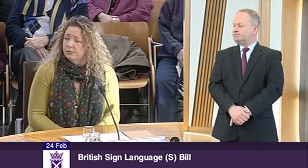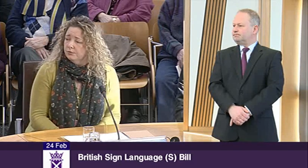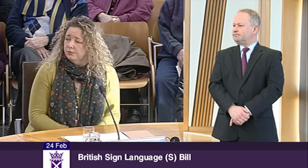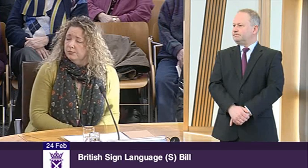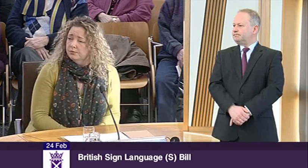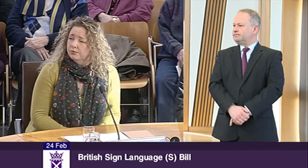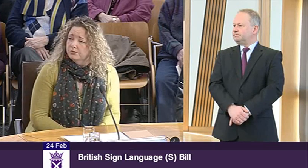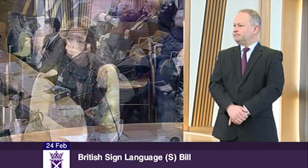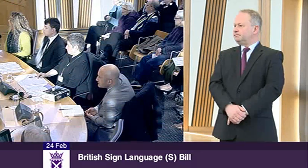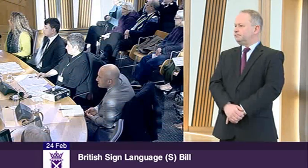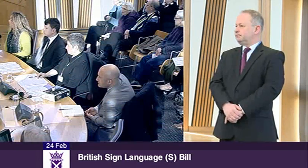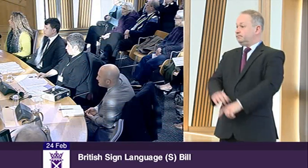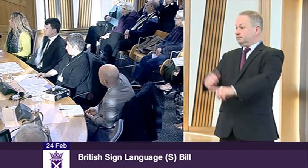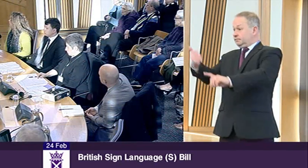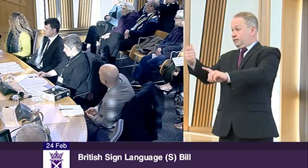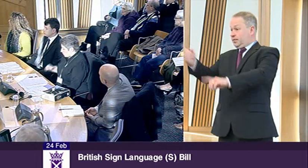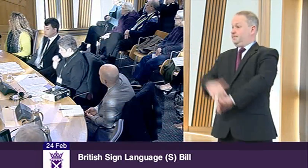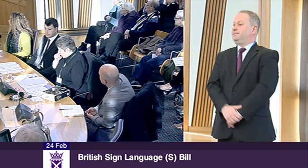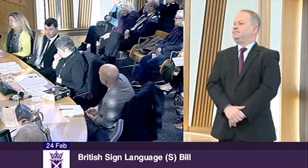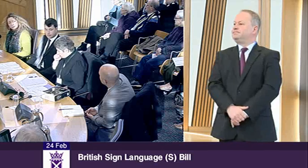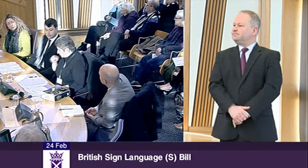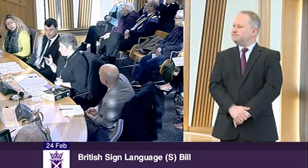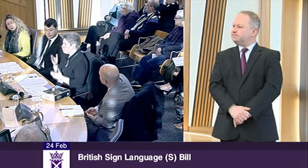a promotional bill might well help.